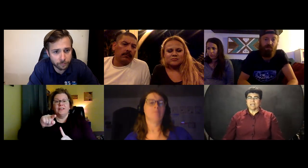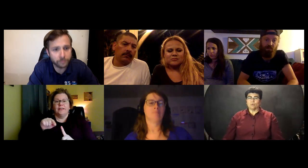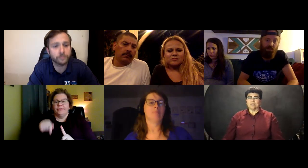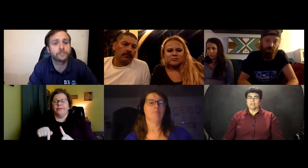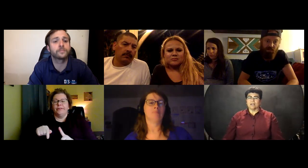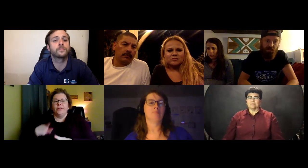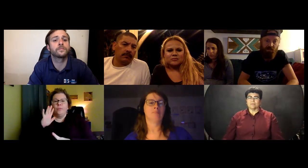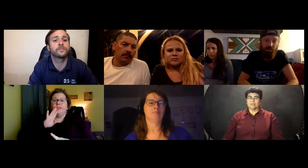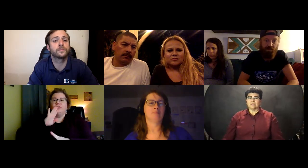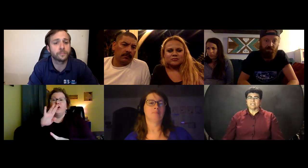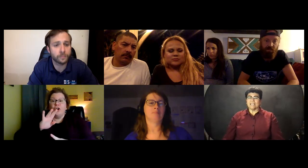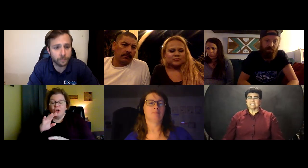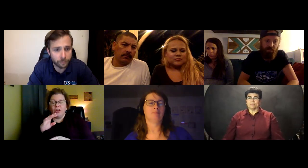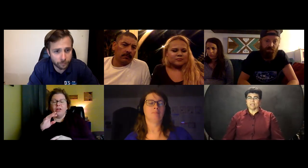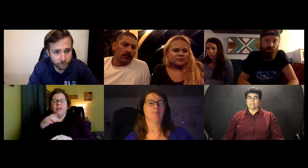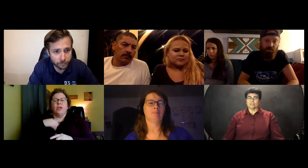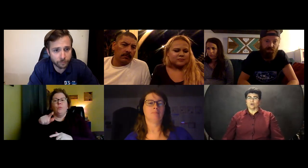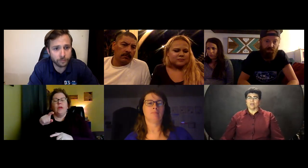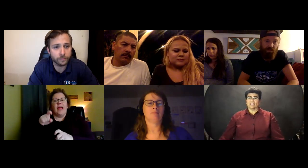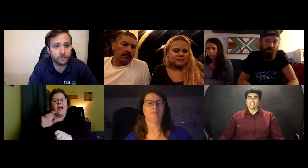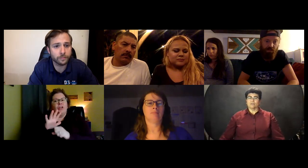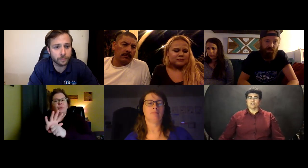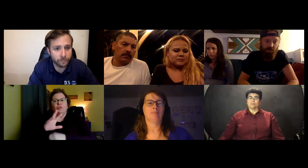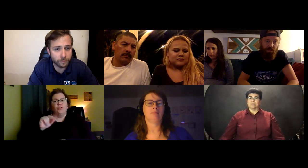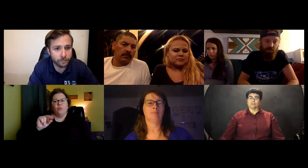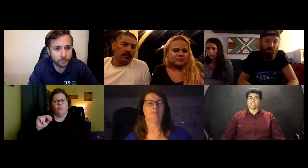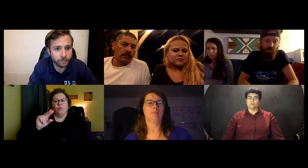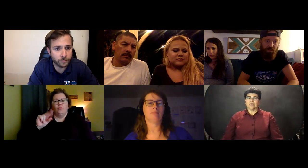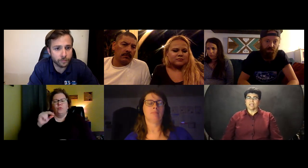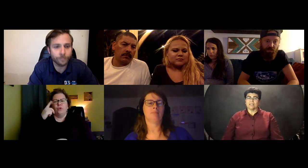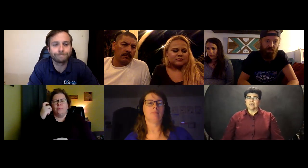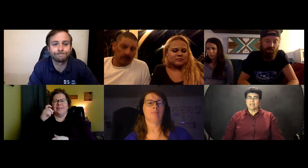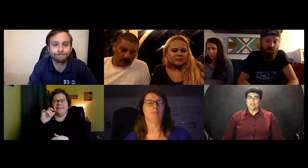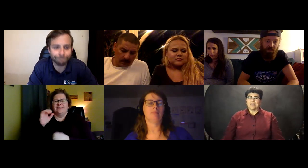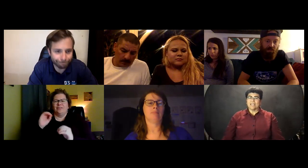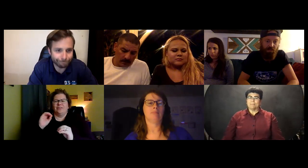would um say something so that he could be able to communicate